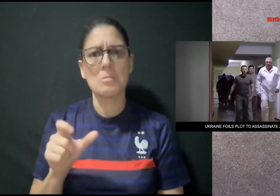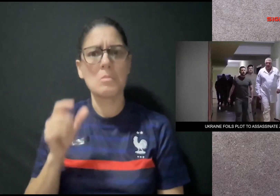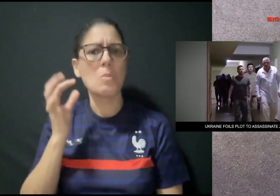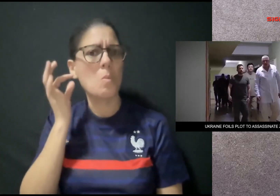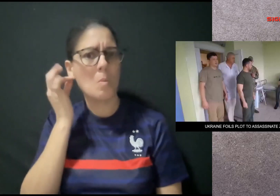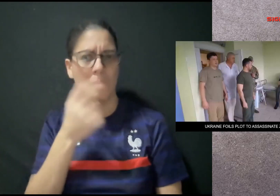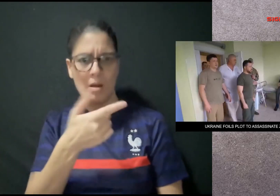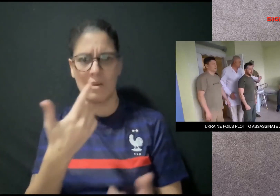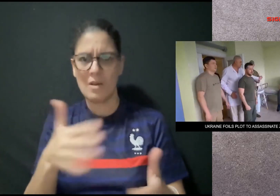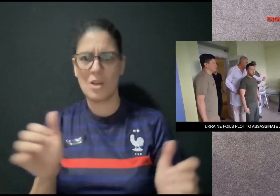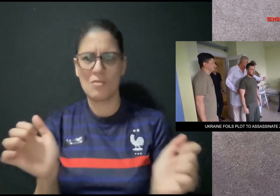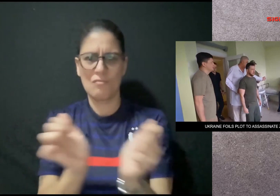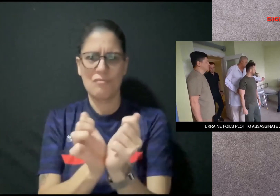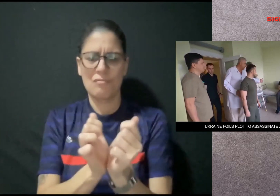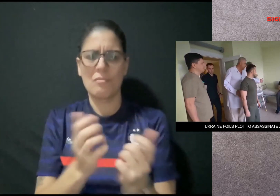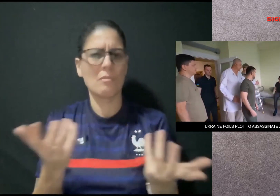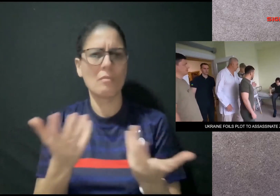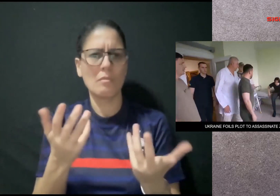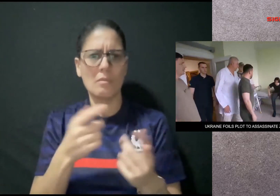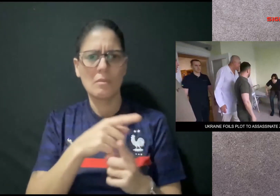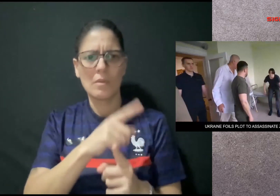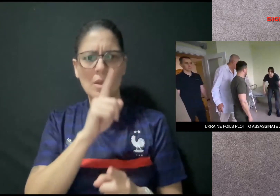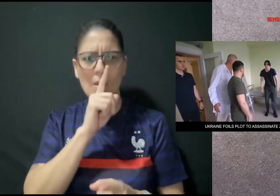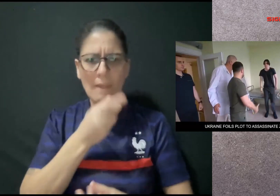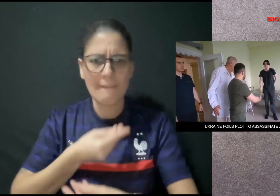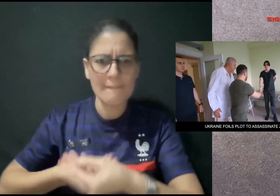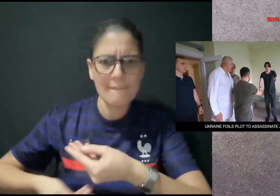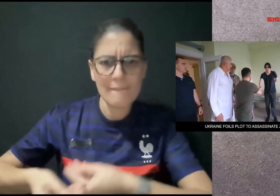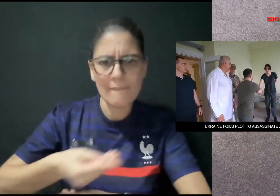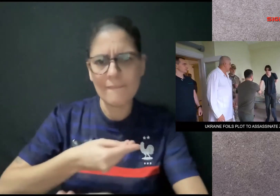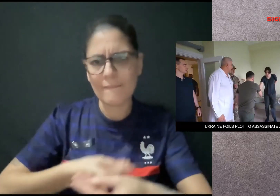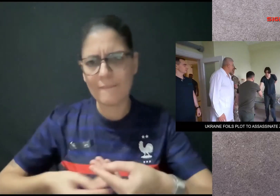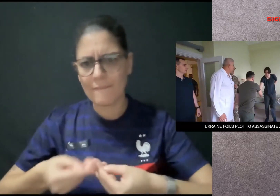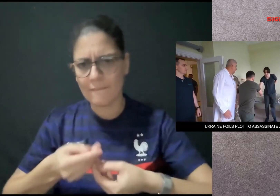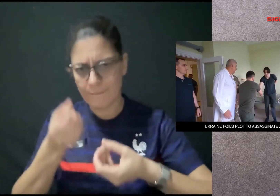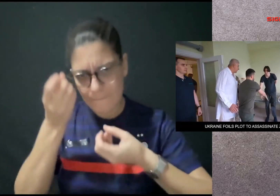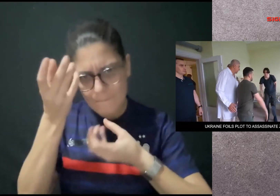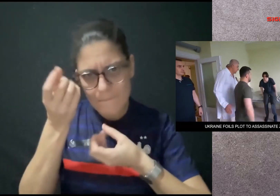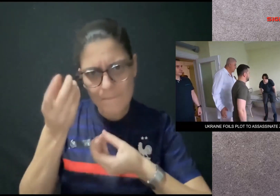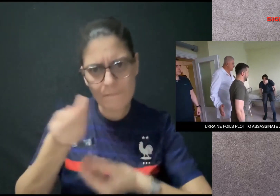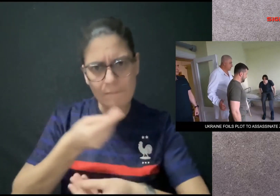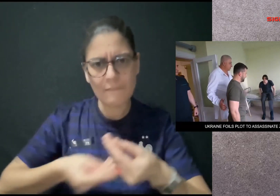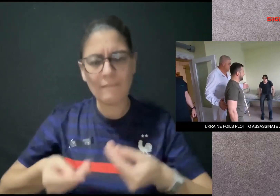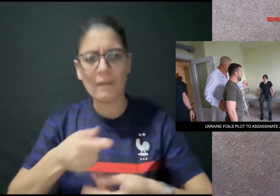Ukraine's security service says a woman is now in custody in connection to an alleged